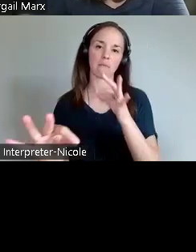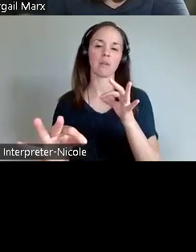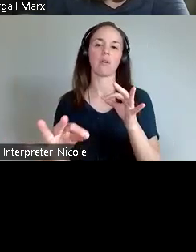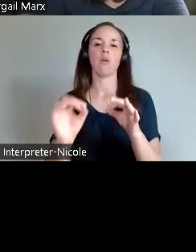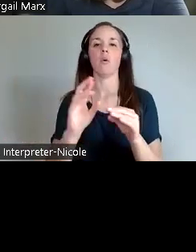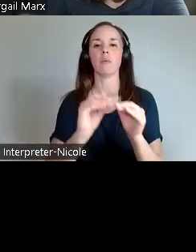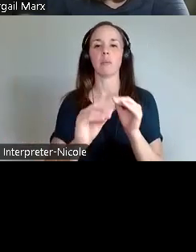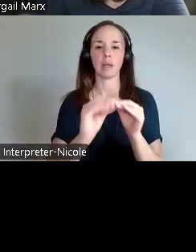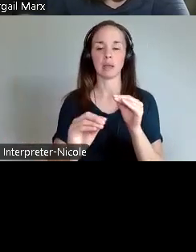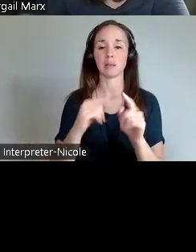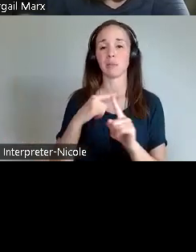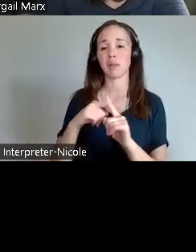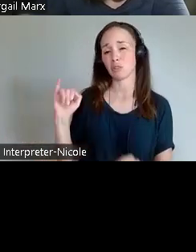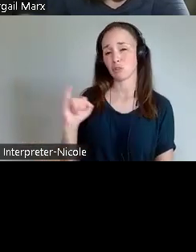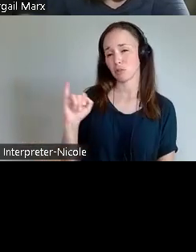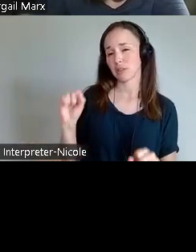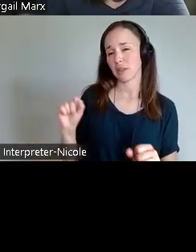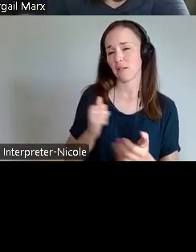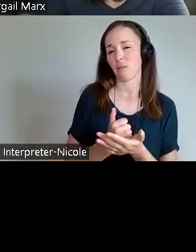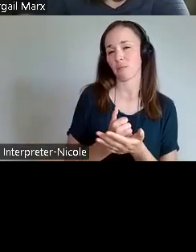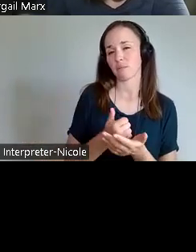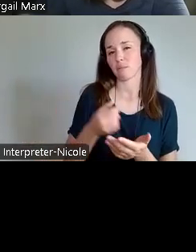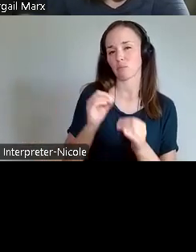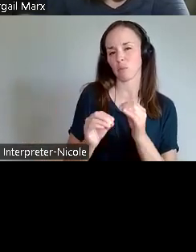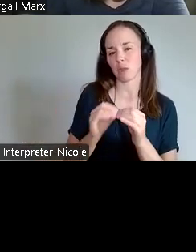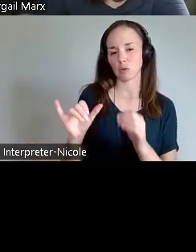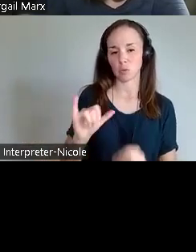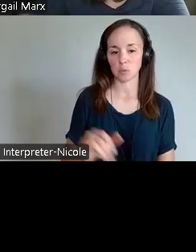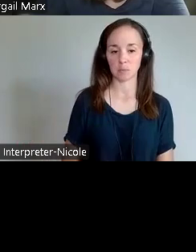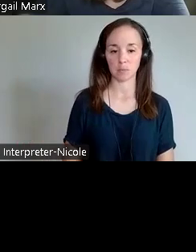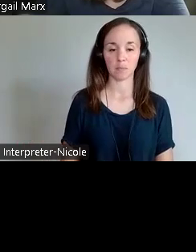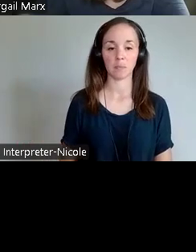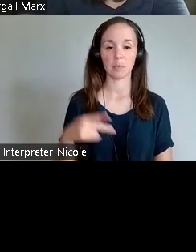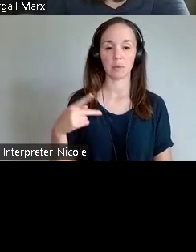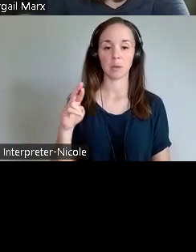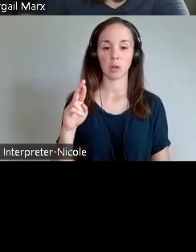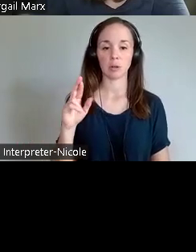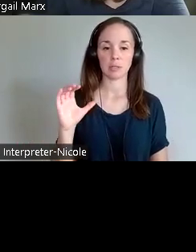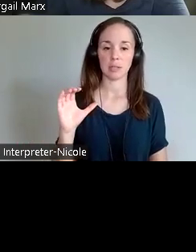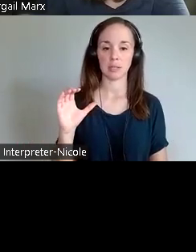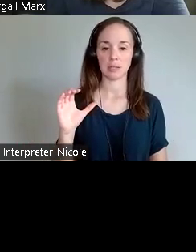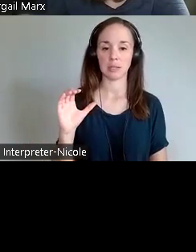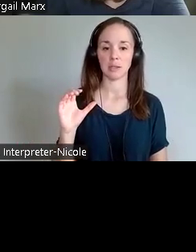being able to fund some of those repairs. PRC-Saltillo also offers keyguards that